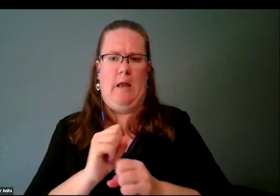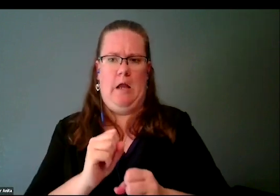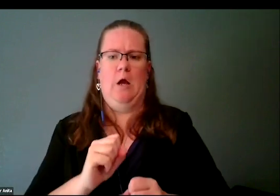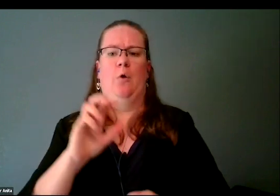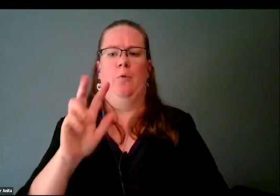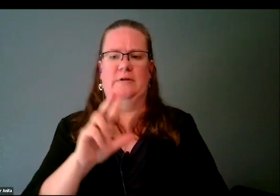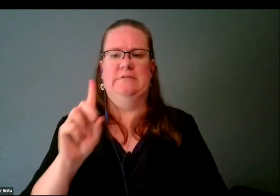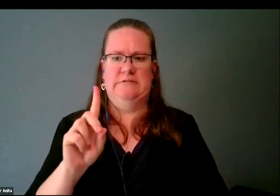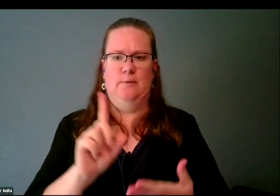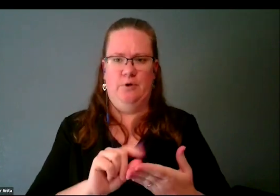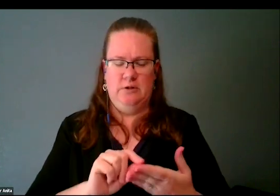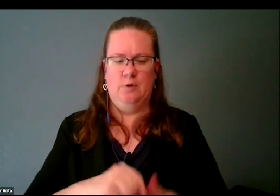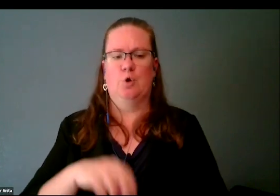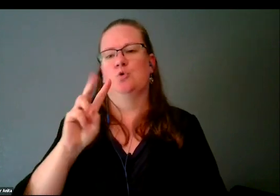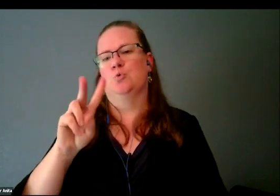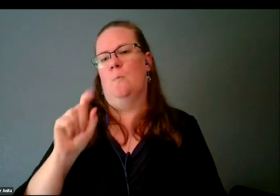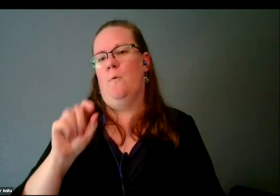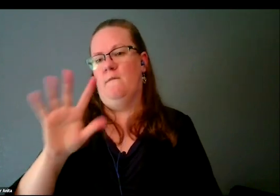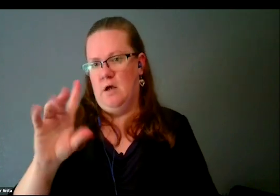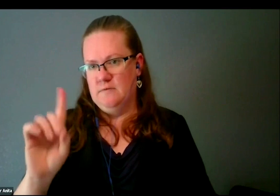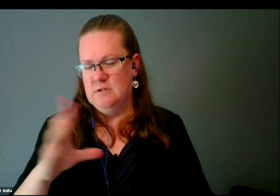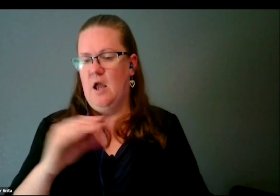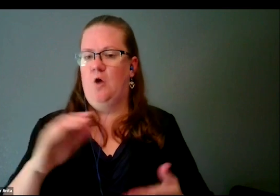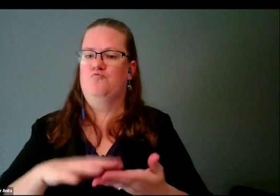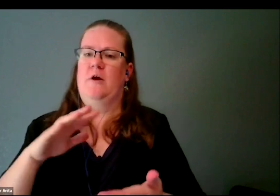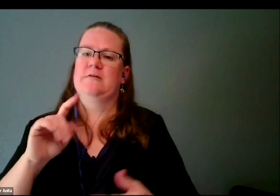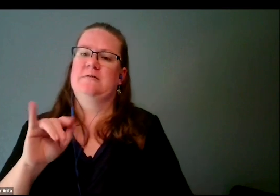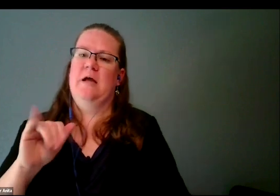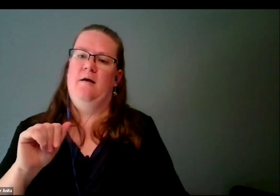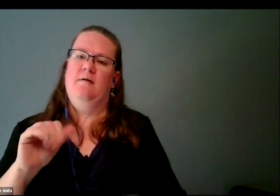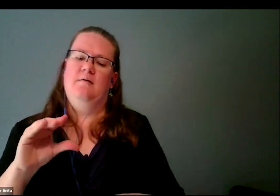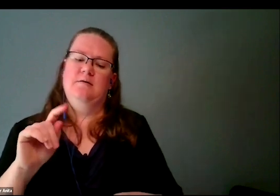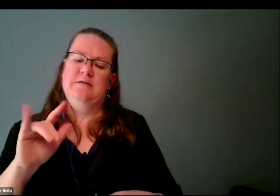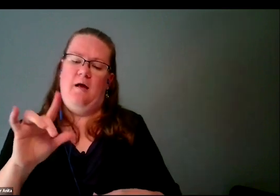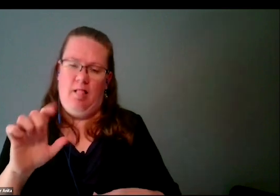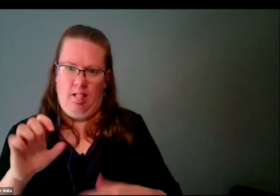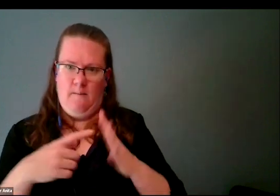and raised tactile models from images to streamline the process and help make things faster?"